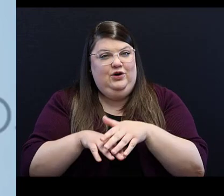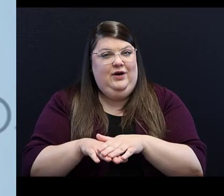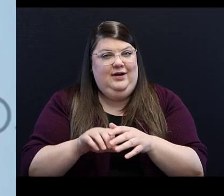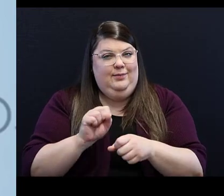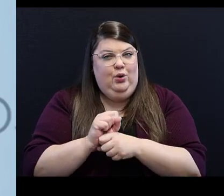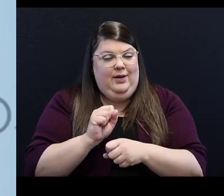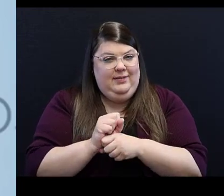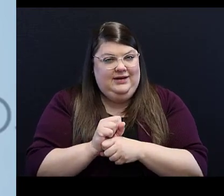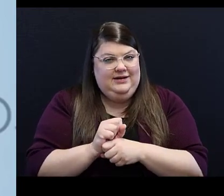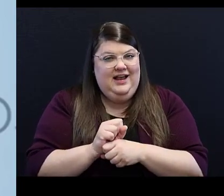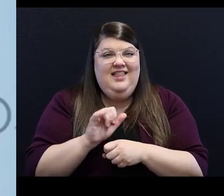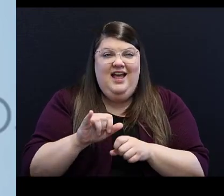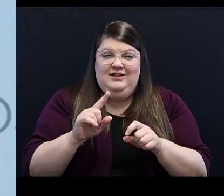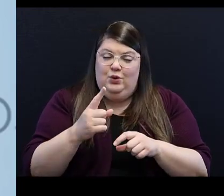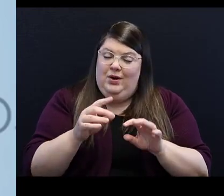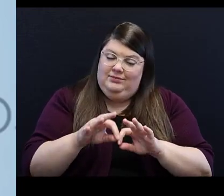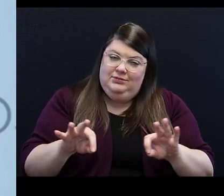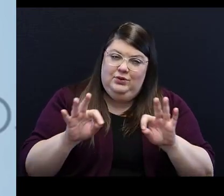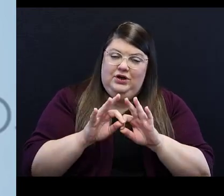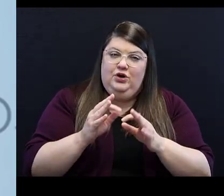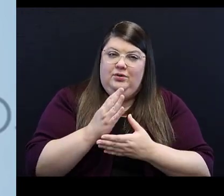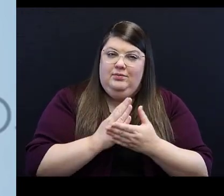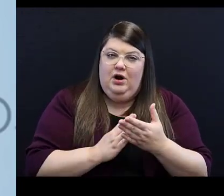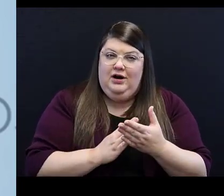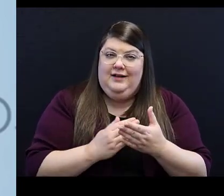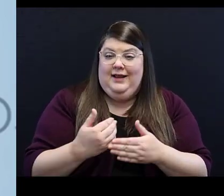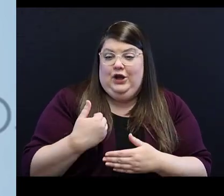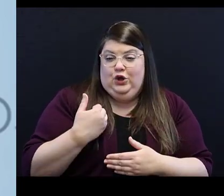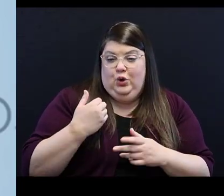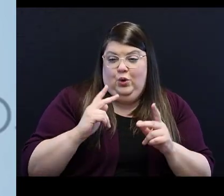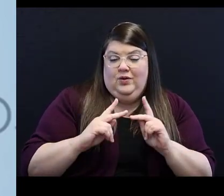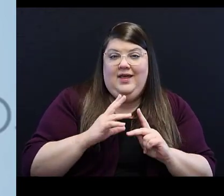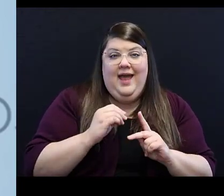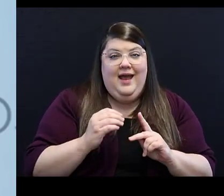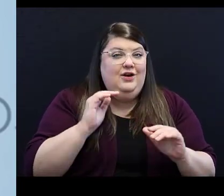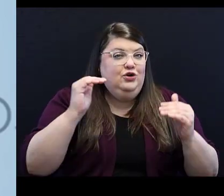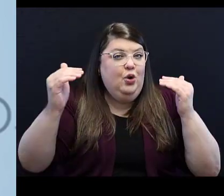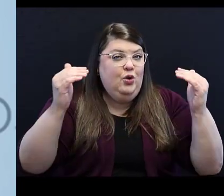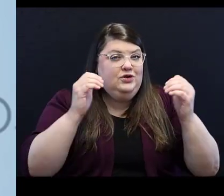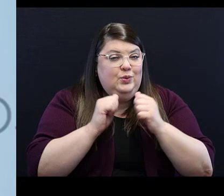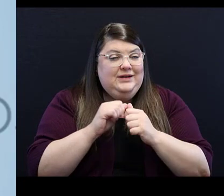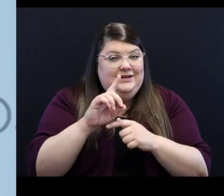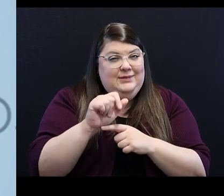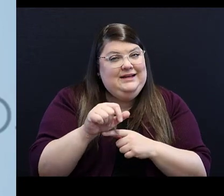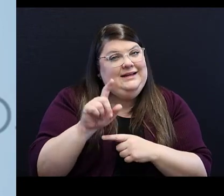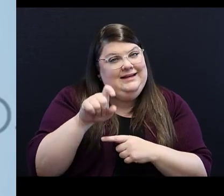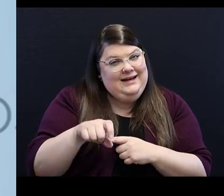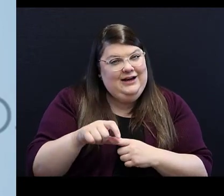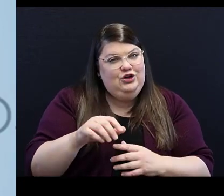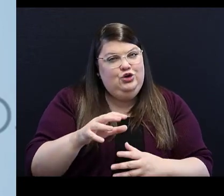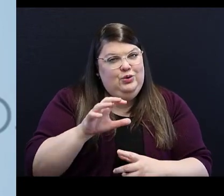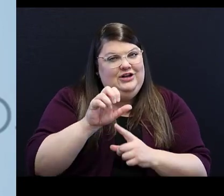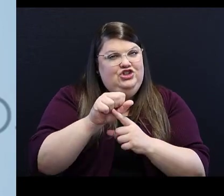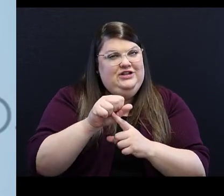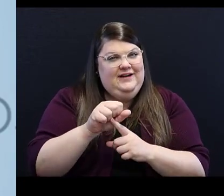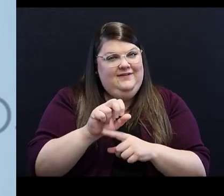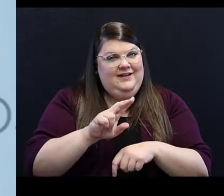This is one critical component that youth and adults with disabilities need to achieve the Nation's goals.